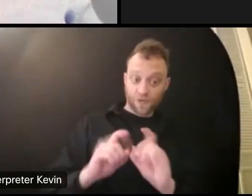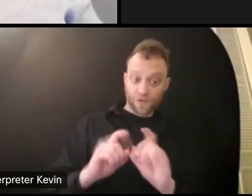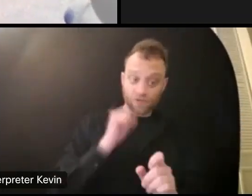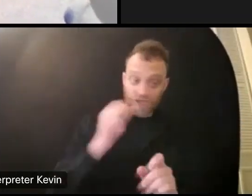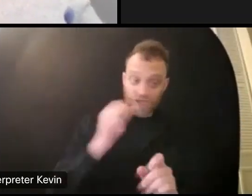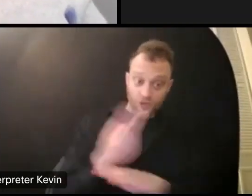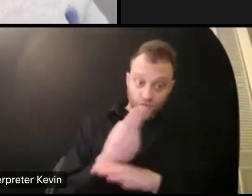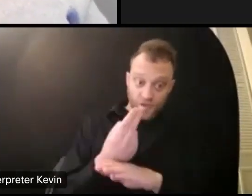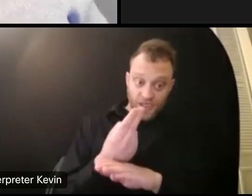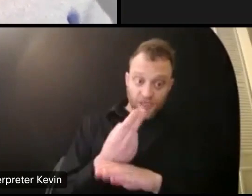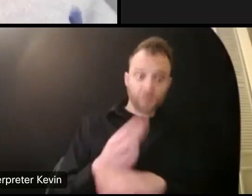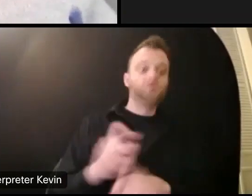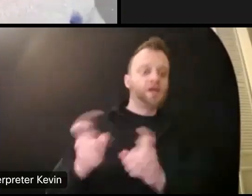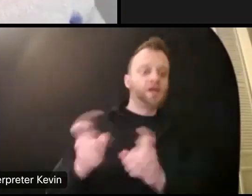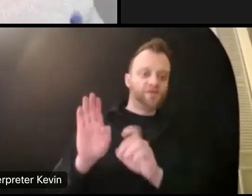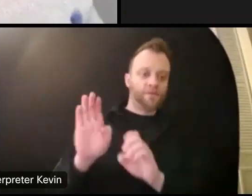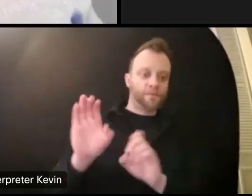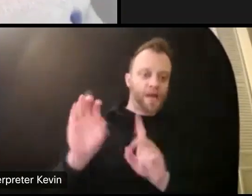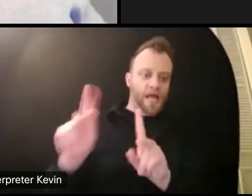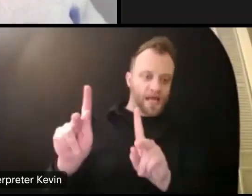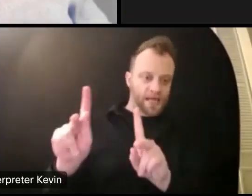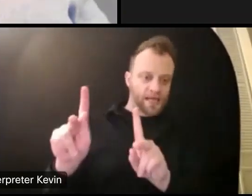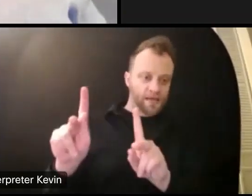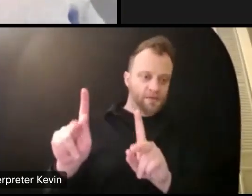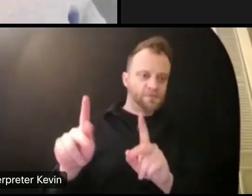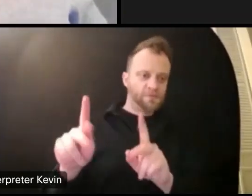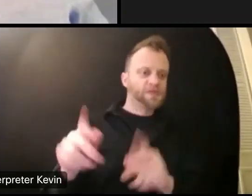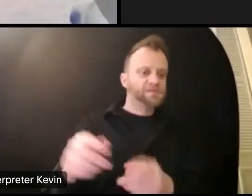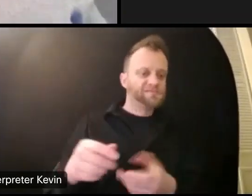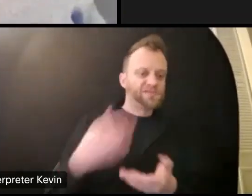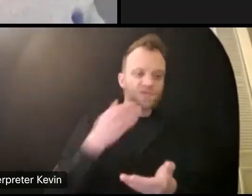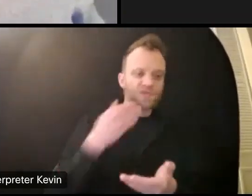what you've done, you probably have spent that amount of money and you'd be very thankful for